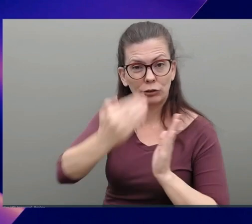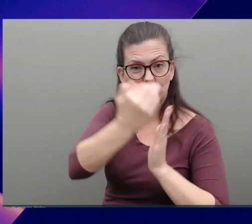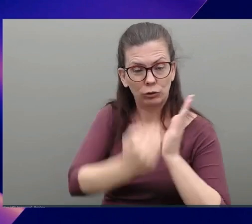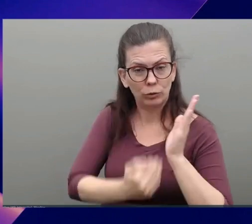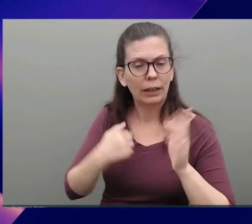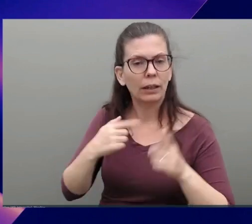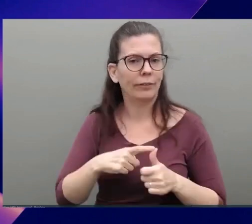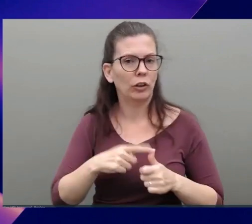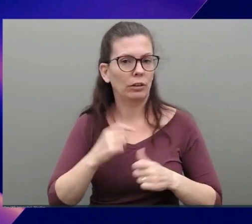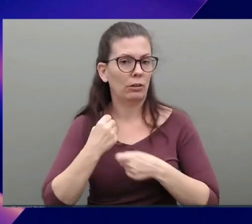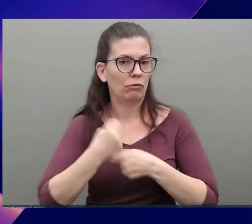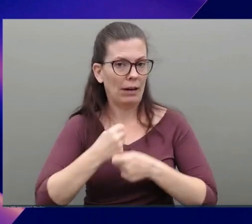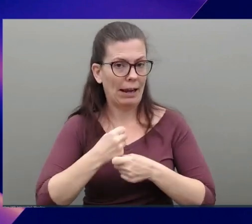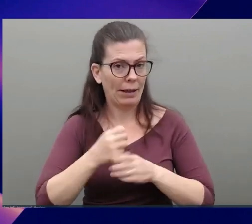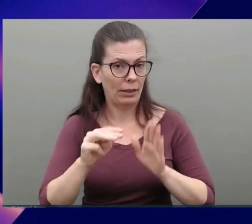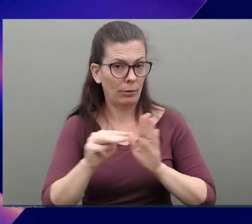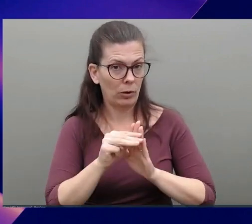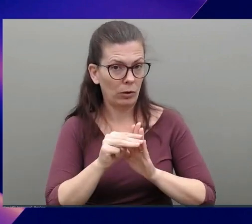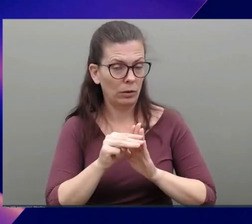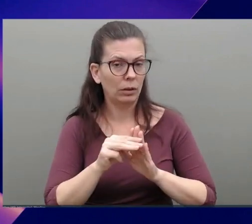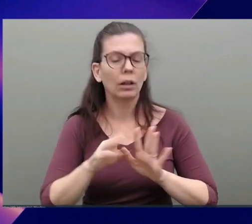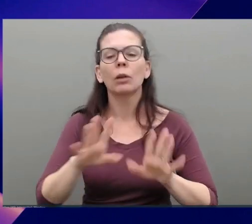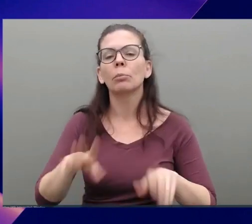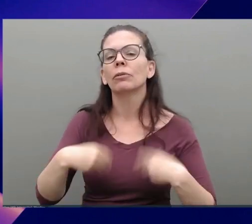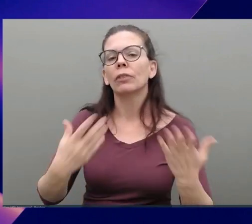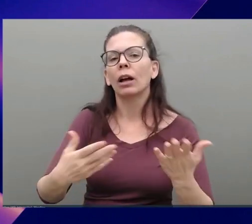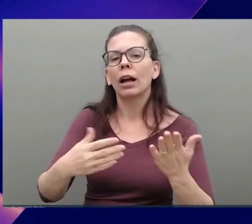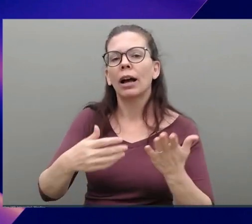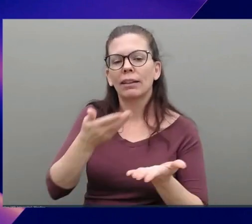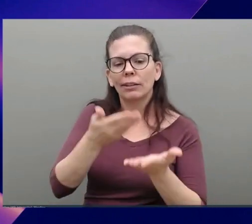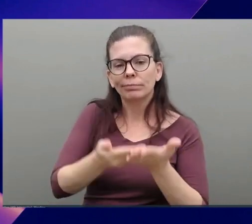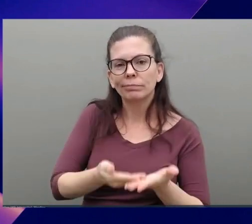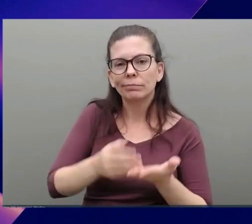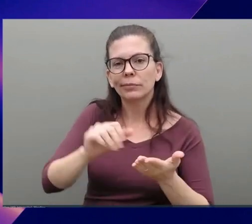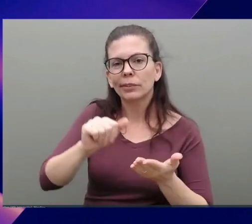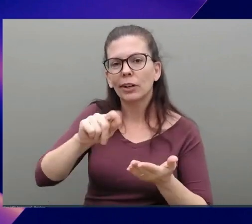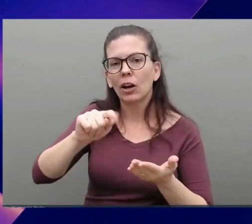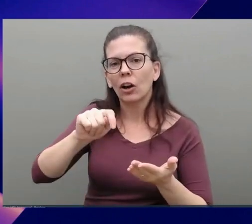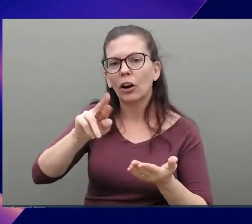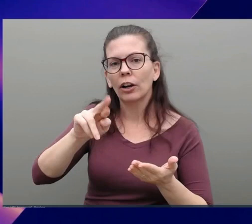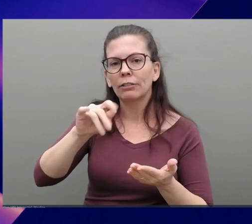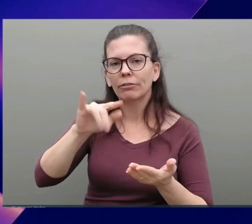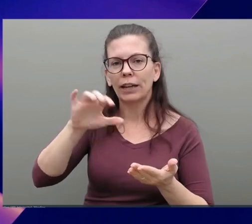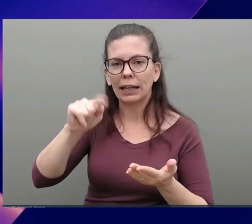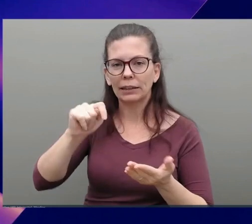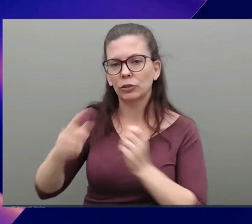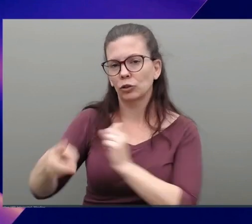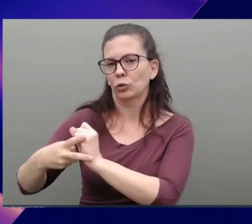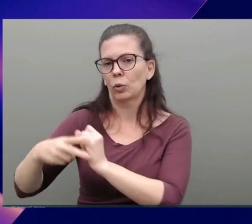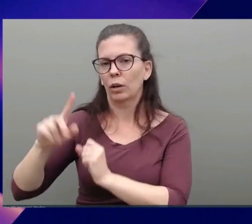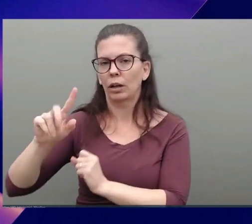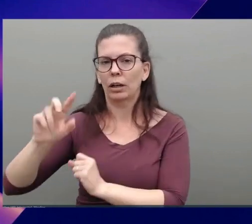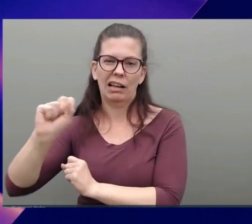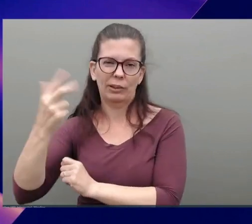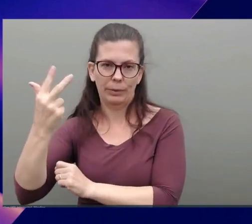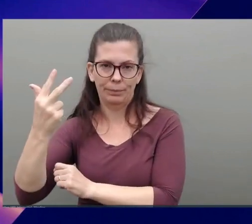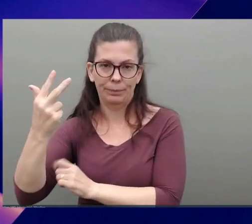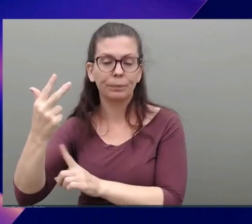by providing the model artifact that's stored in S3. And then we specify which group